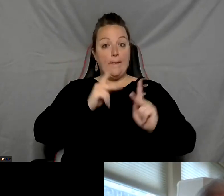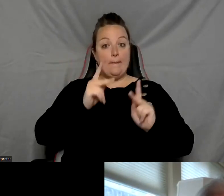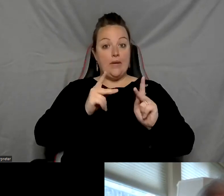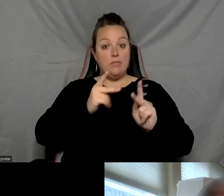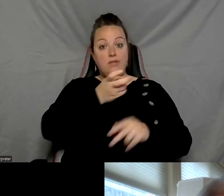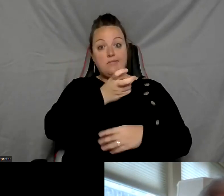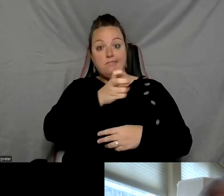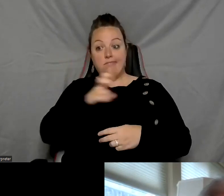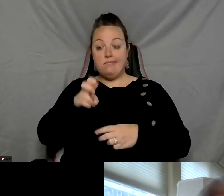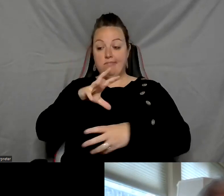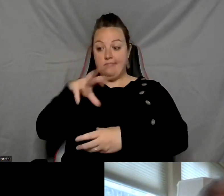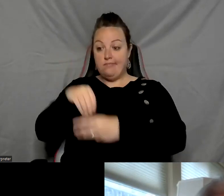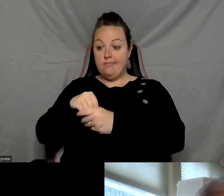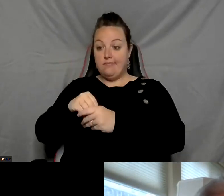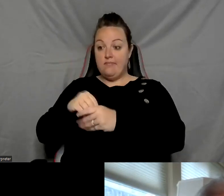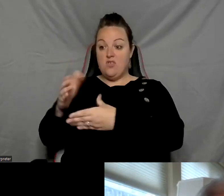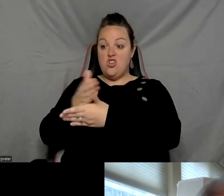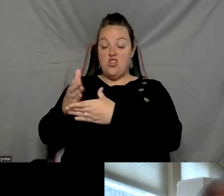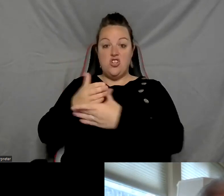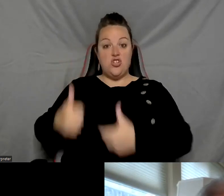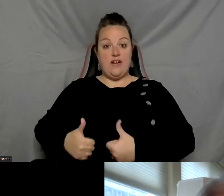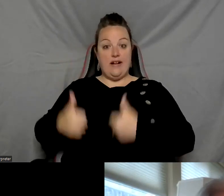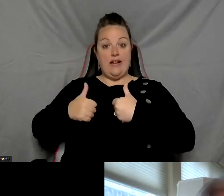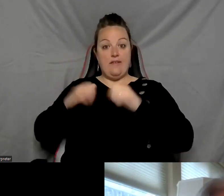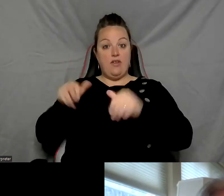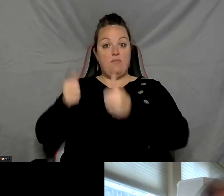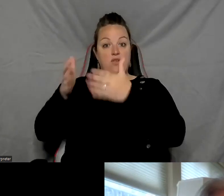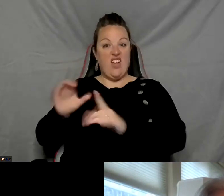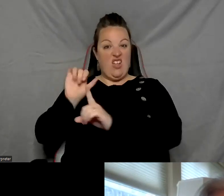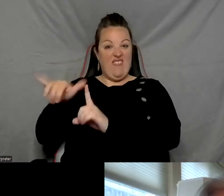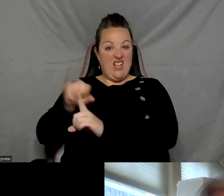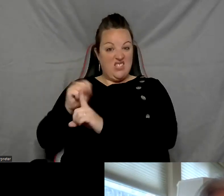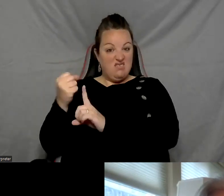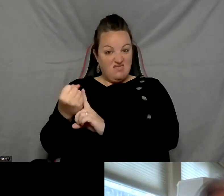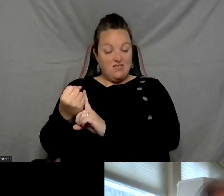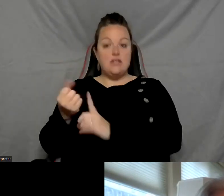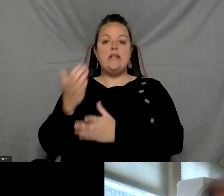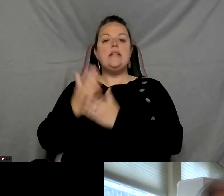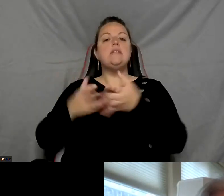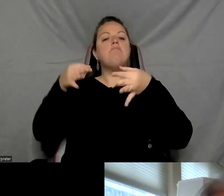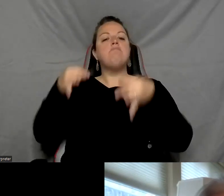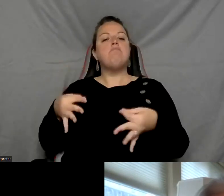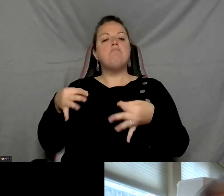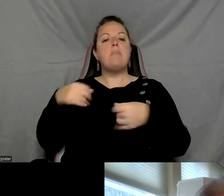those shared living provider situations and some decisions should be made ahead of time